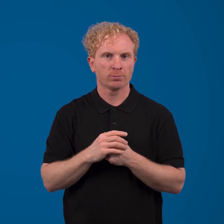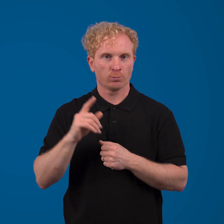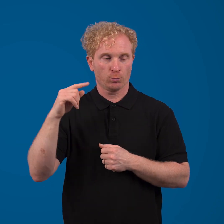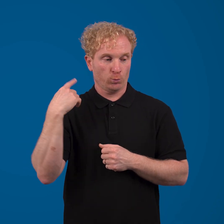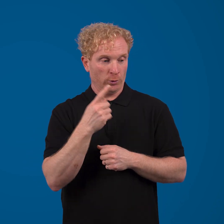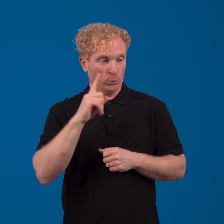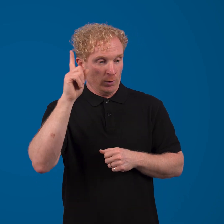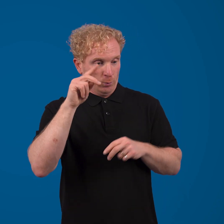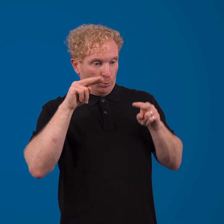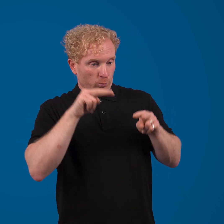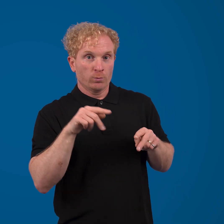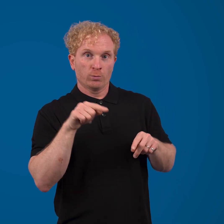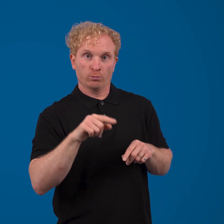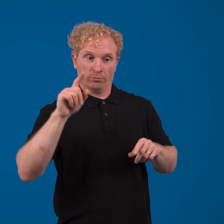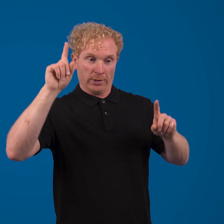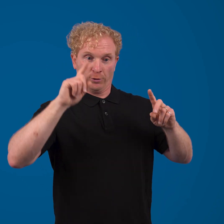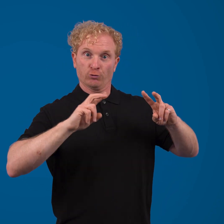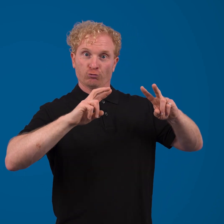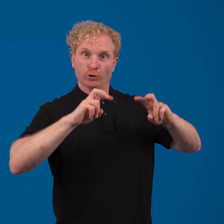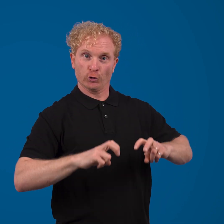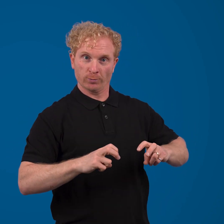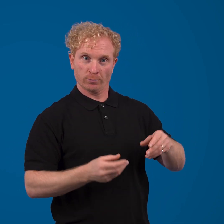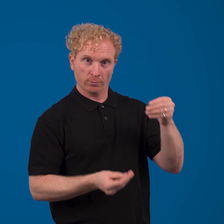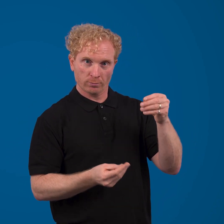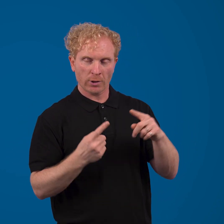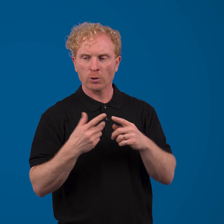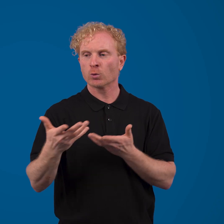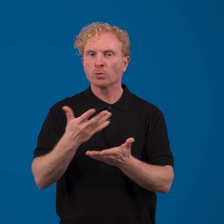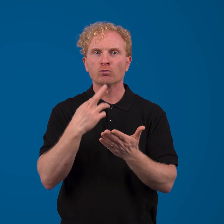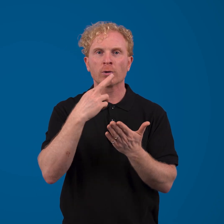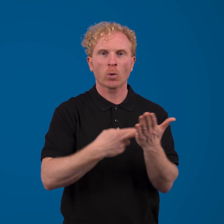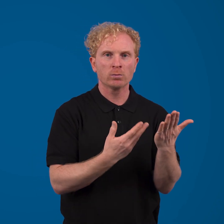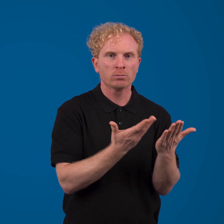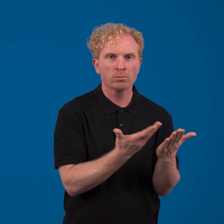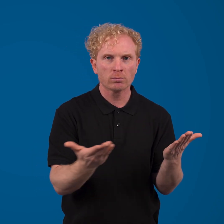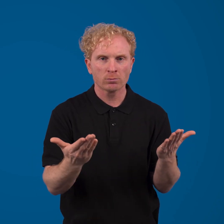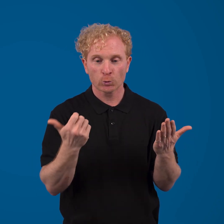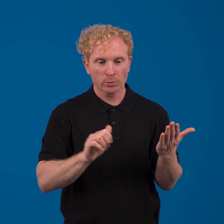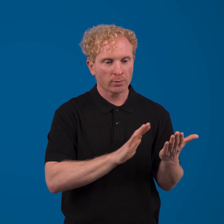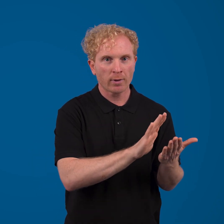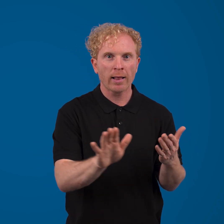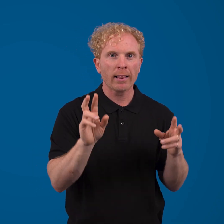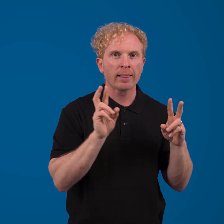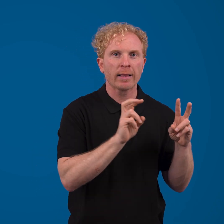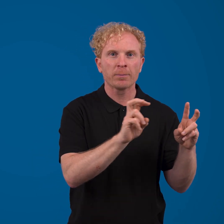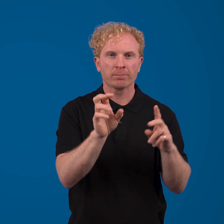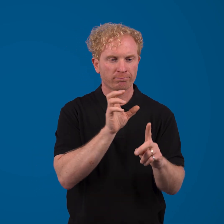We looked at existing research and consultation reports, and used themes